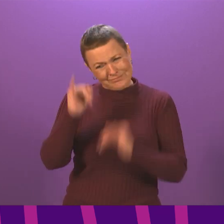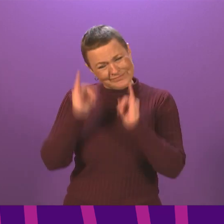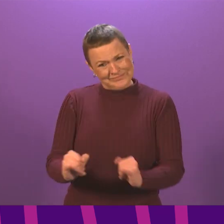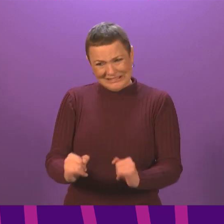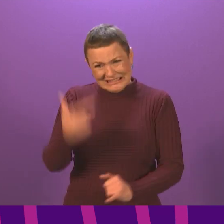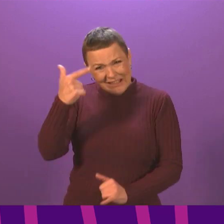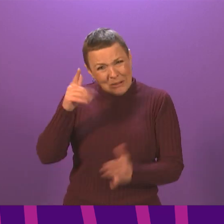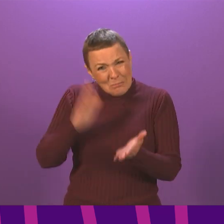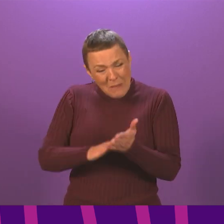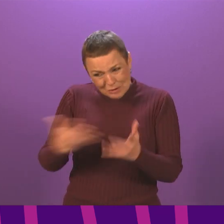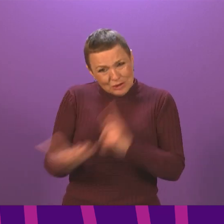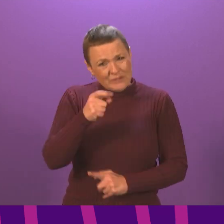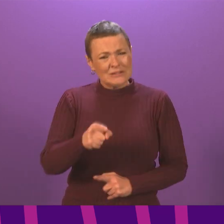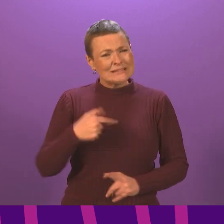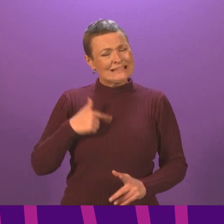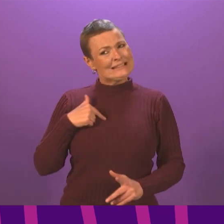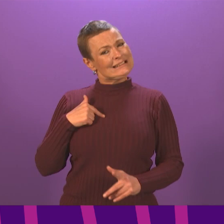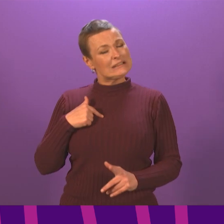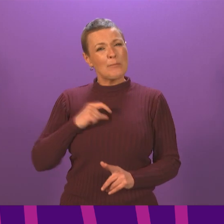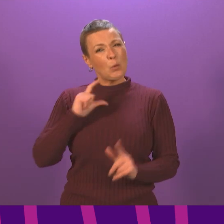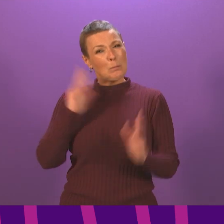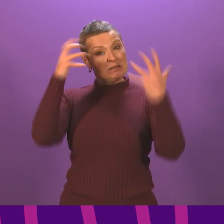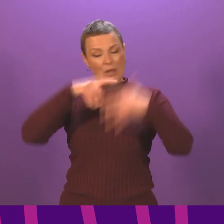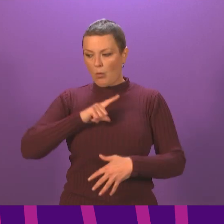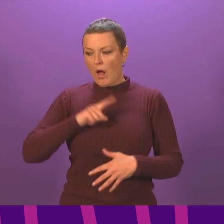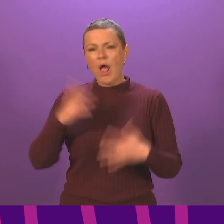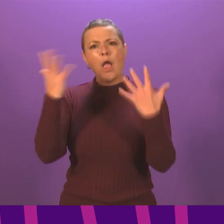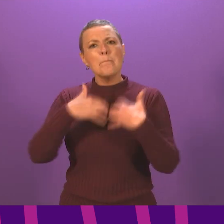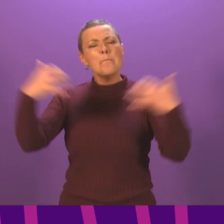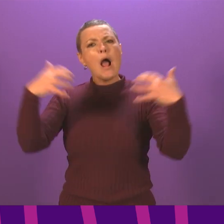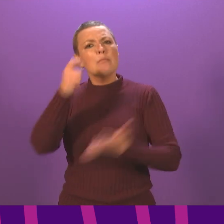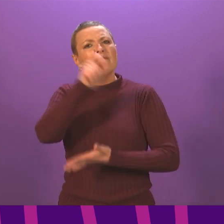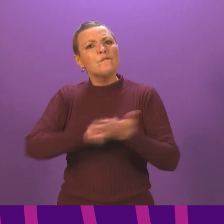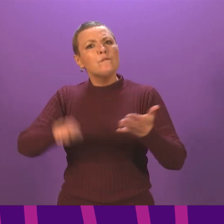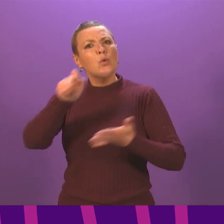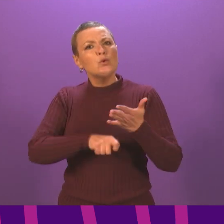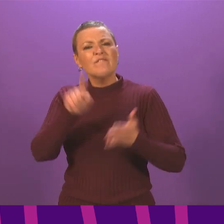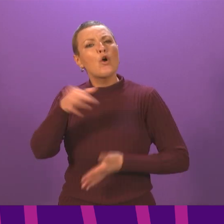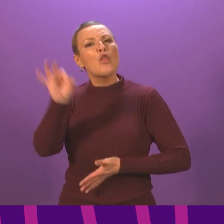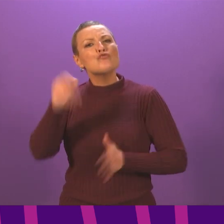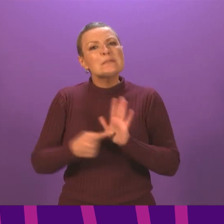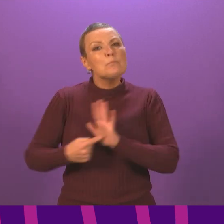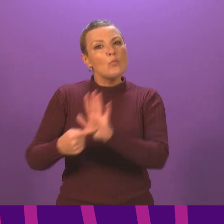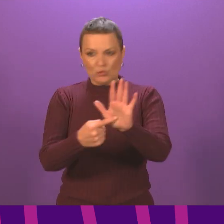to this point, and I am slightly concerned about that. Last week, Parliament voted for the Green motion calling on the Scottish Government